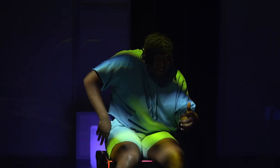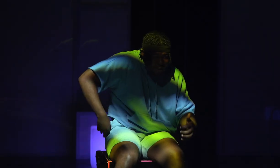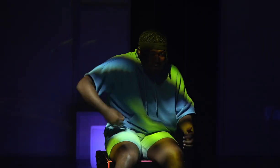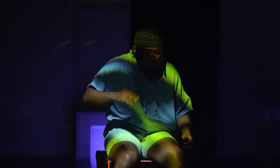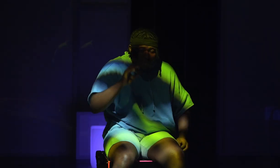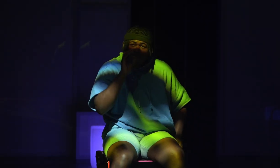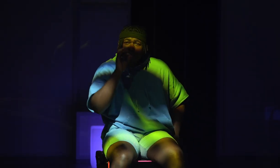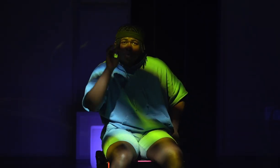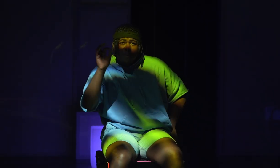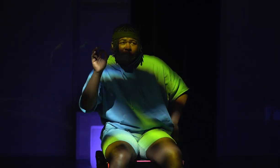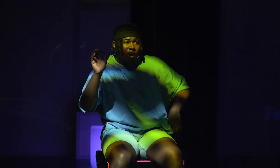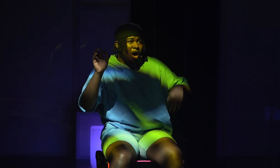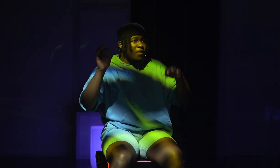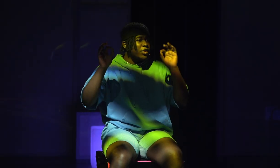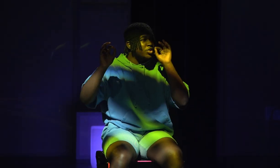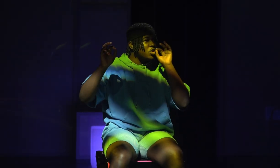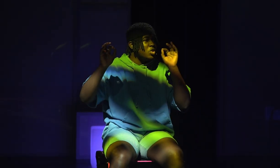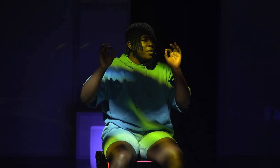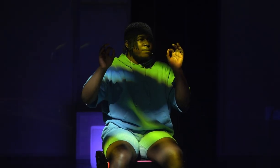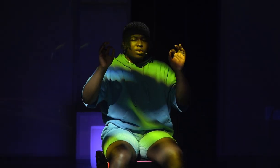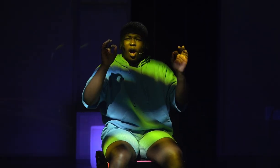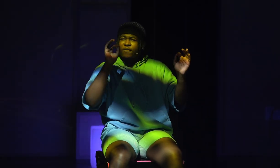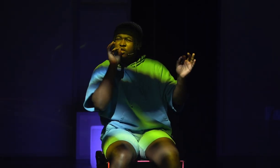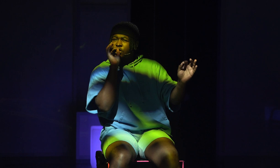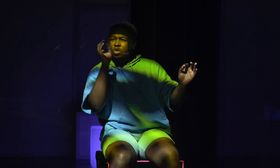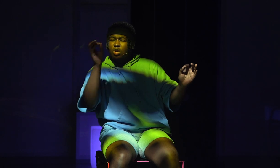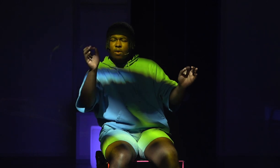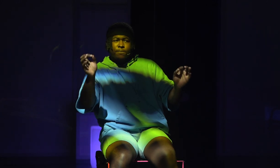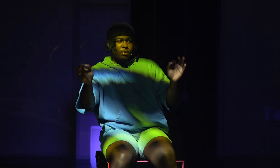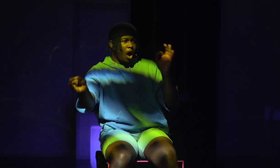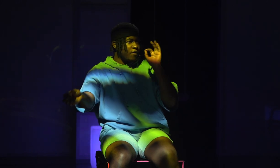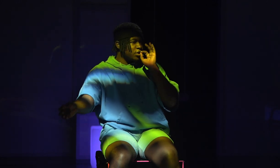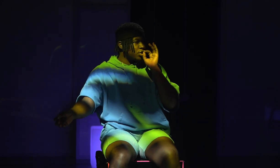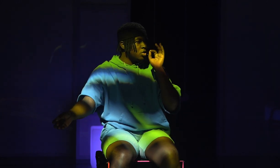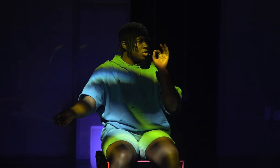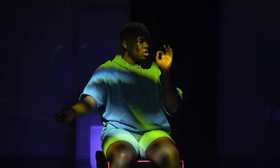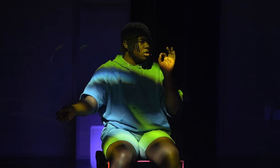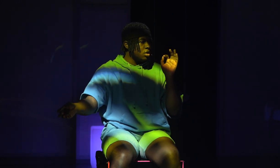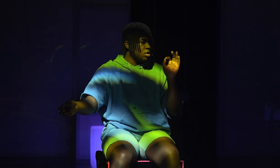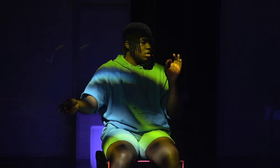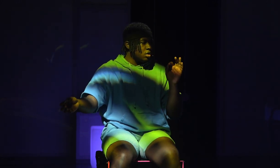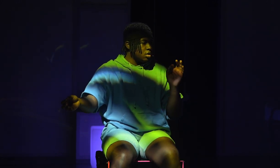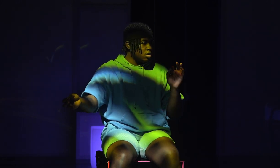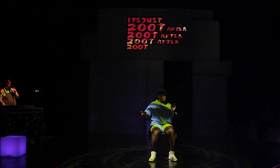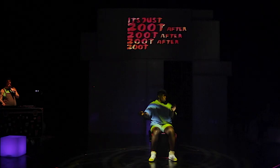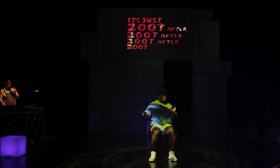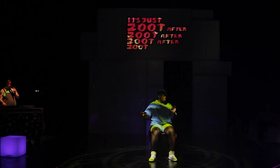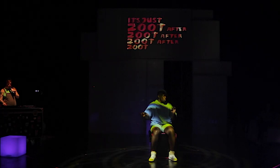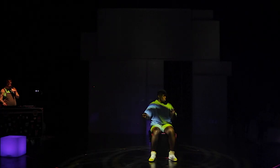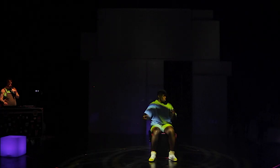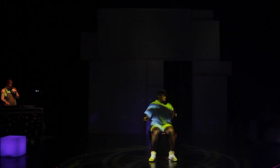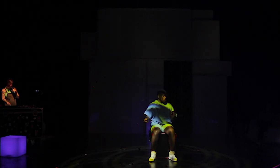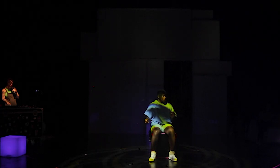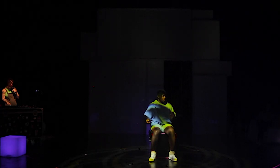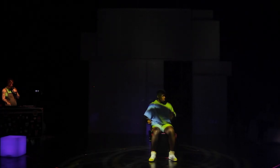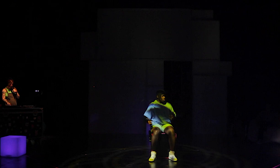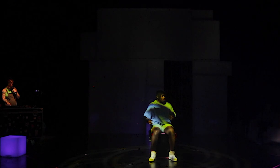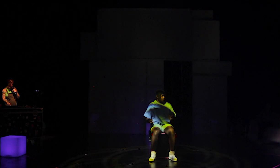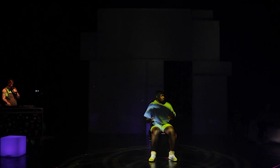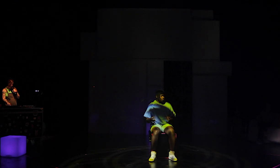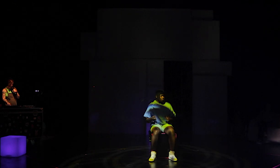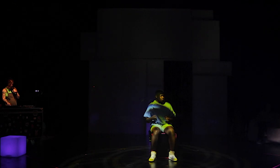and it's just zoot after zoot after zoot after zoot.